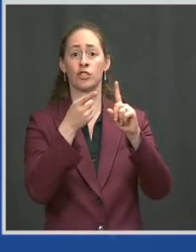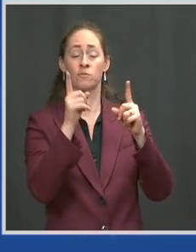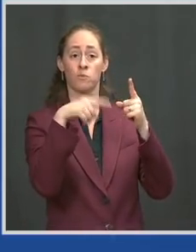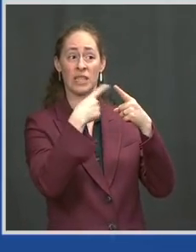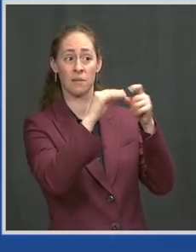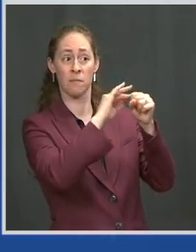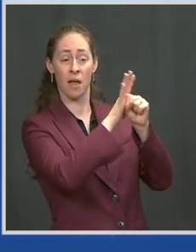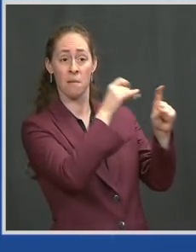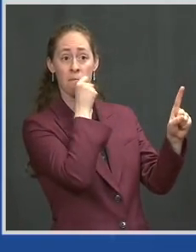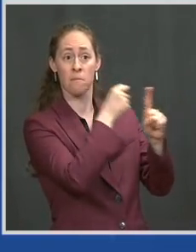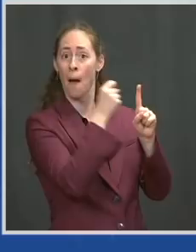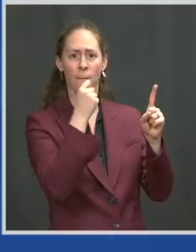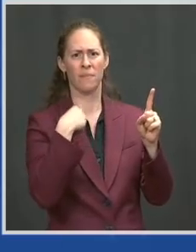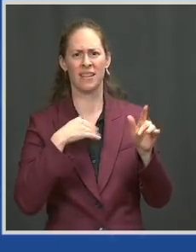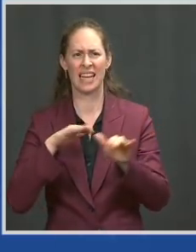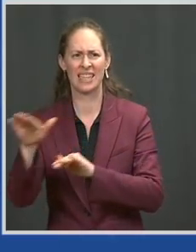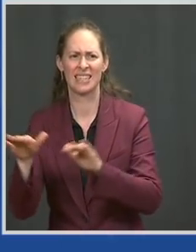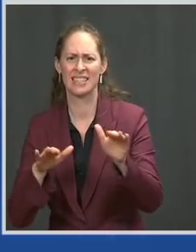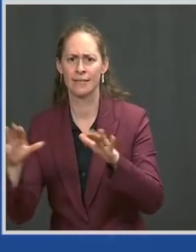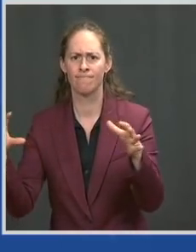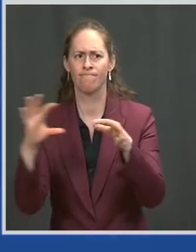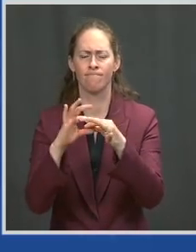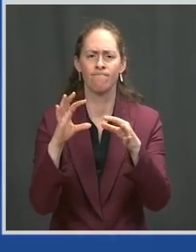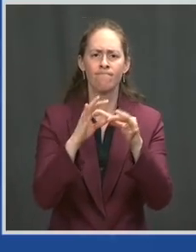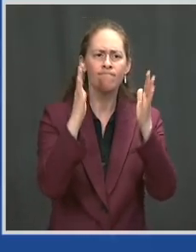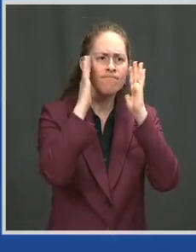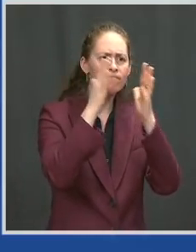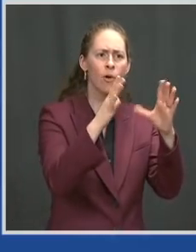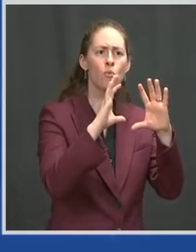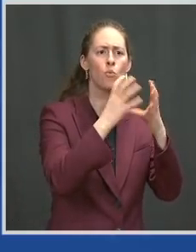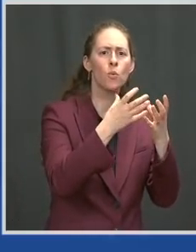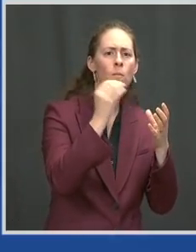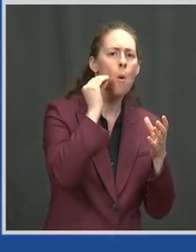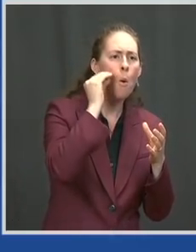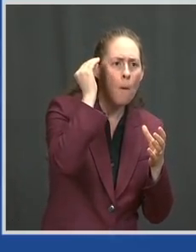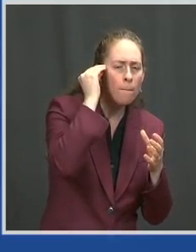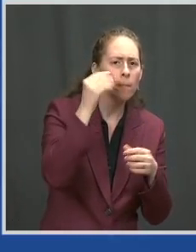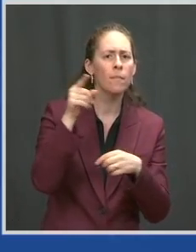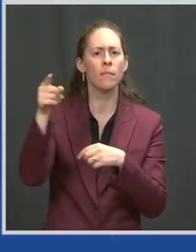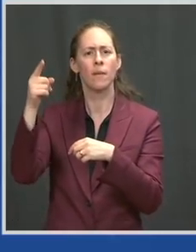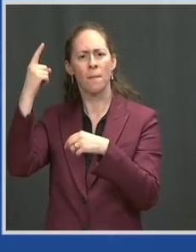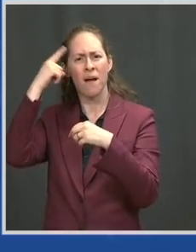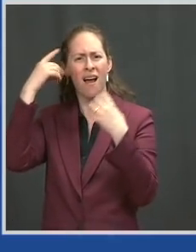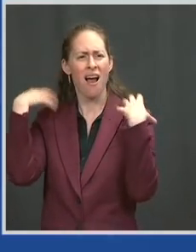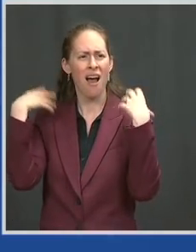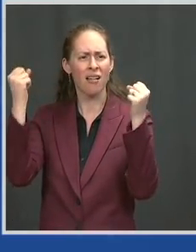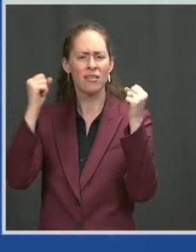with developmental disabilities and mental health issues. It meant hitting a lot of the senior sites that weren't part of the Pharmacy Program.